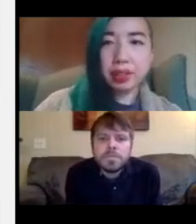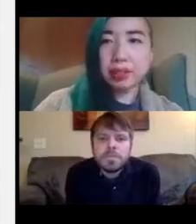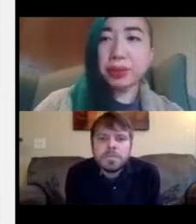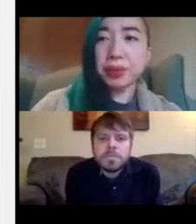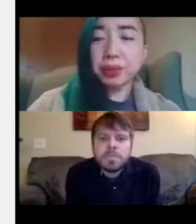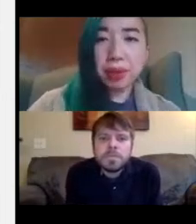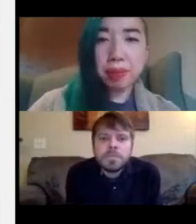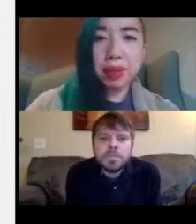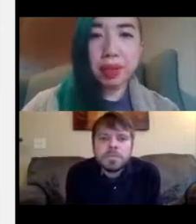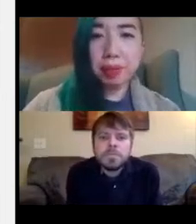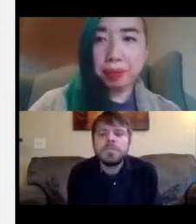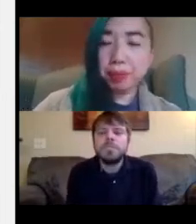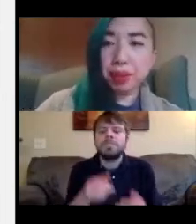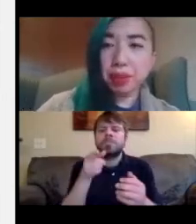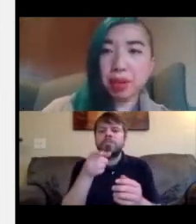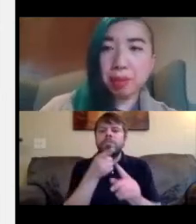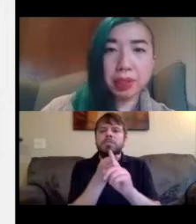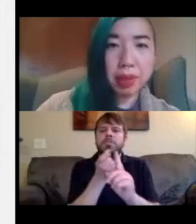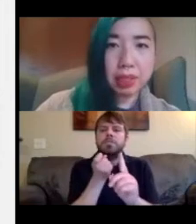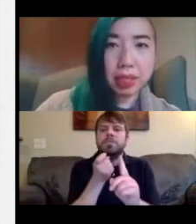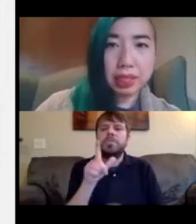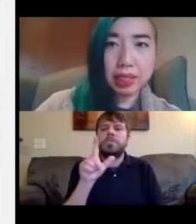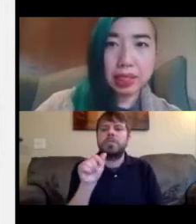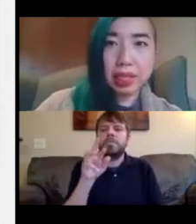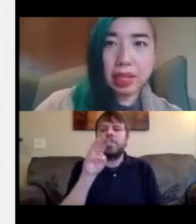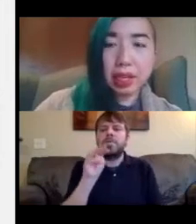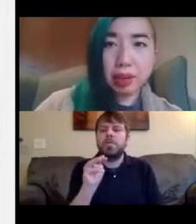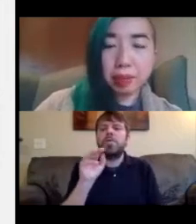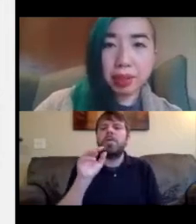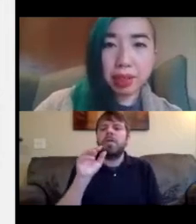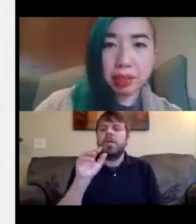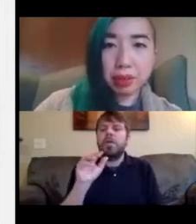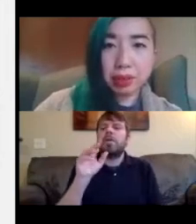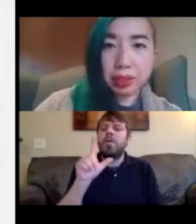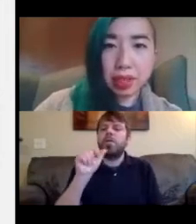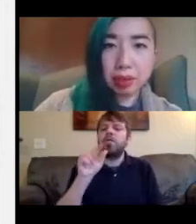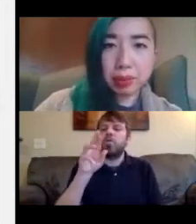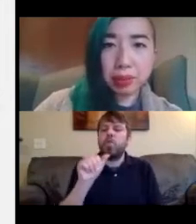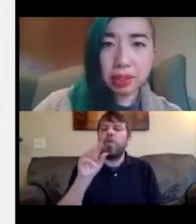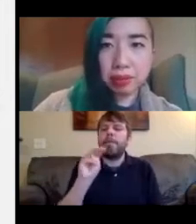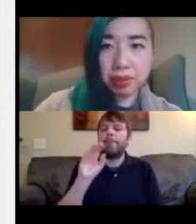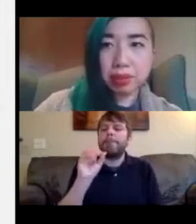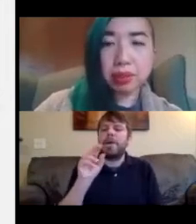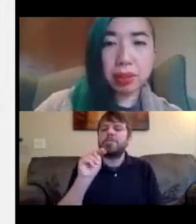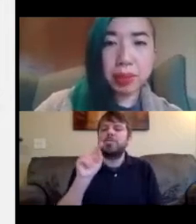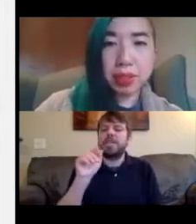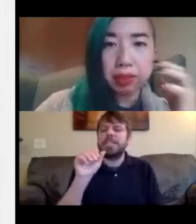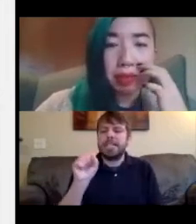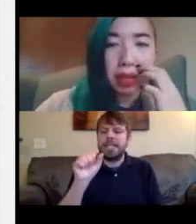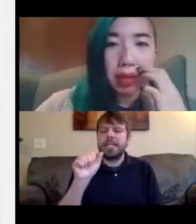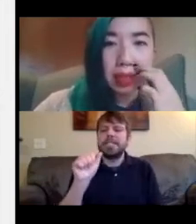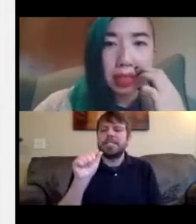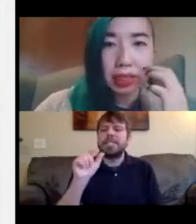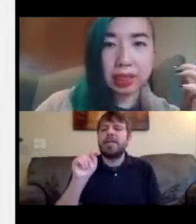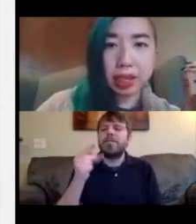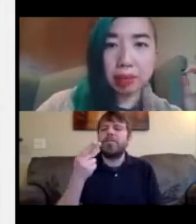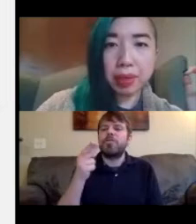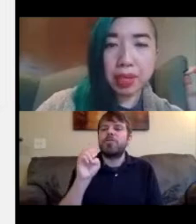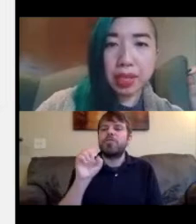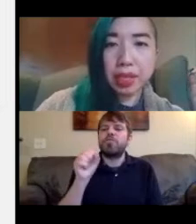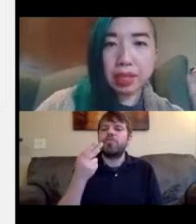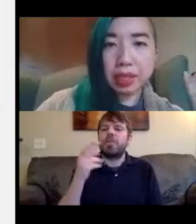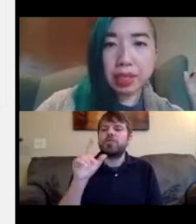Se this is from Lara Mimosa Montes' "Thresholes," and just a visual description of this: there's